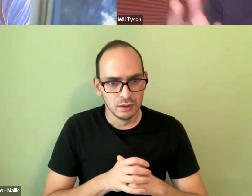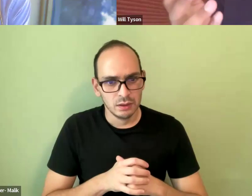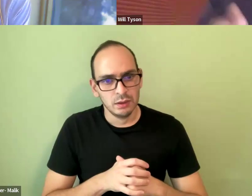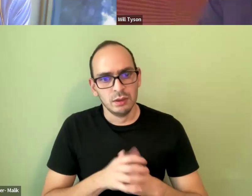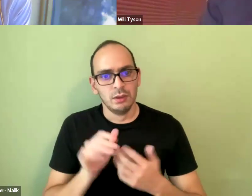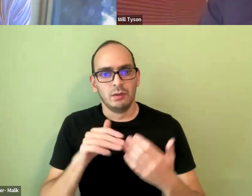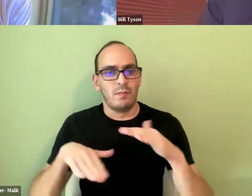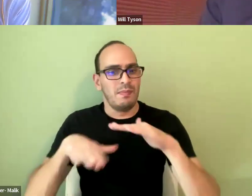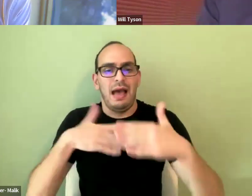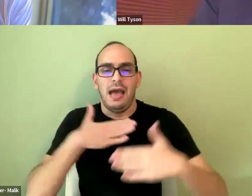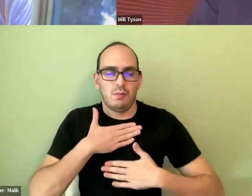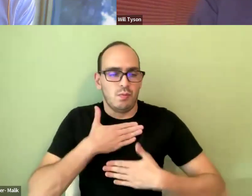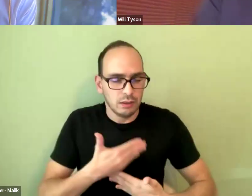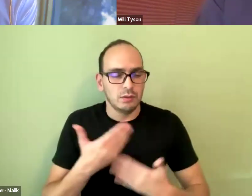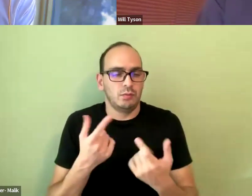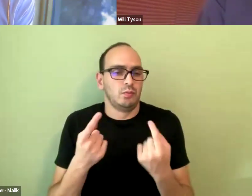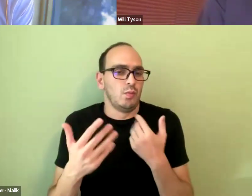Basically I'm willing to do whatever it takes.